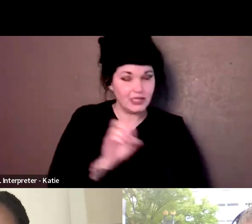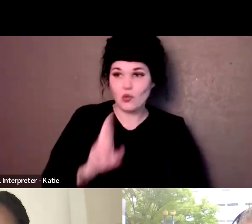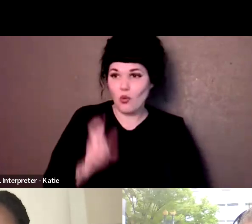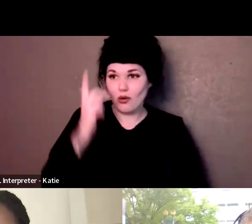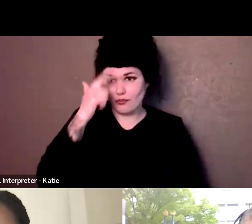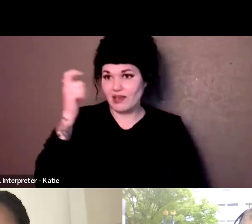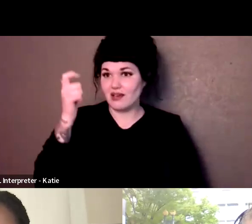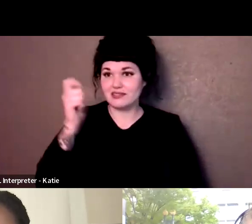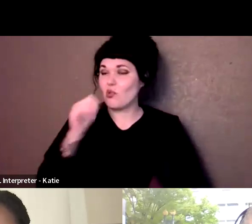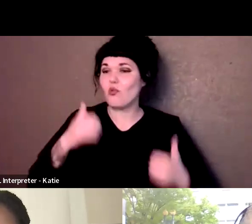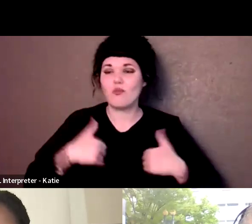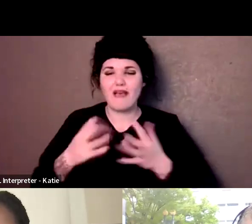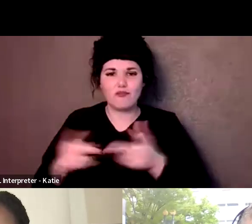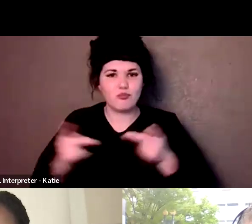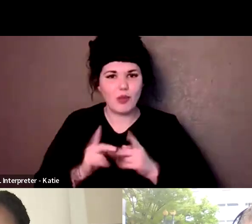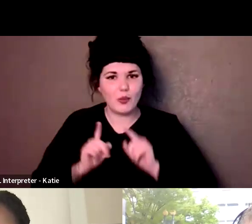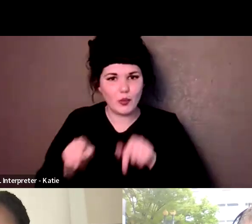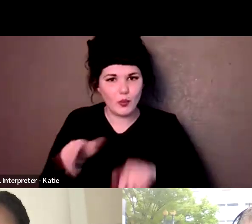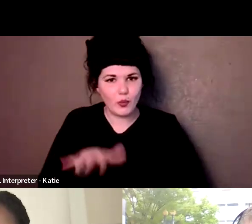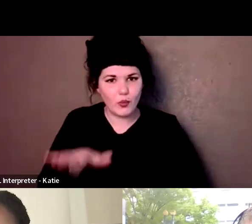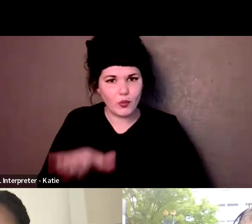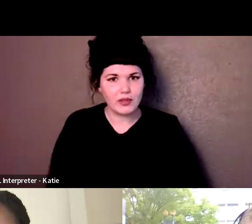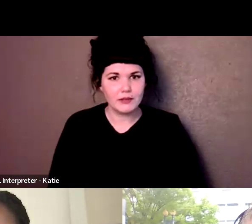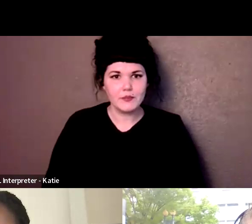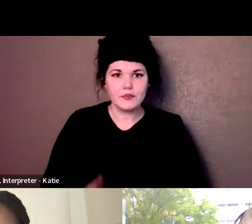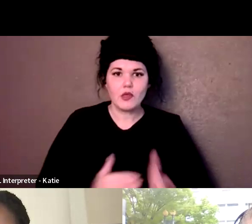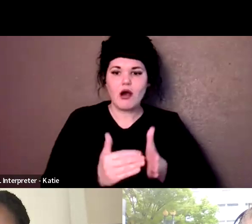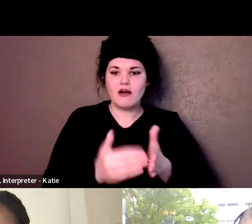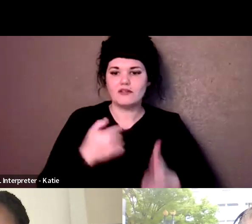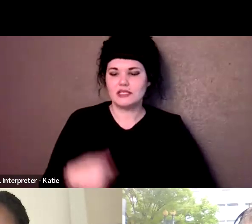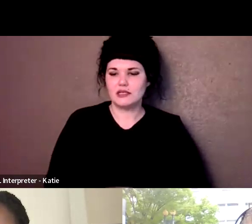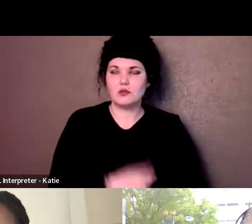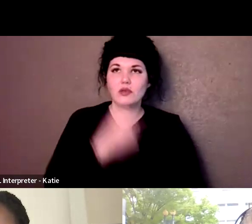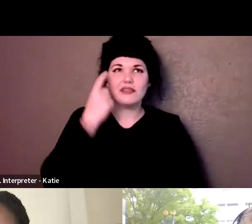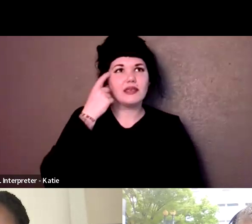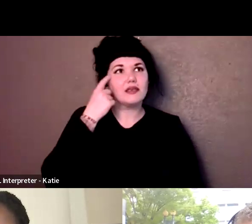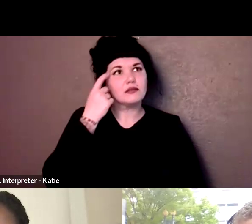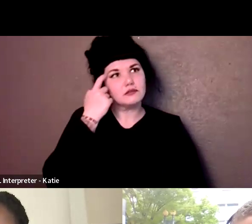and so what we we often think about is the way in which when folks with with disabilities